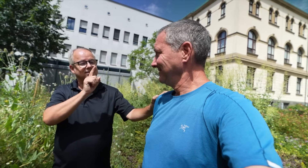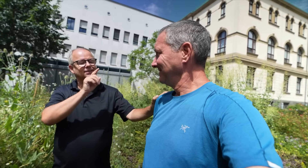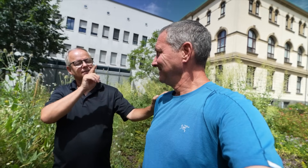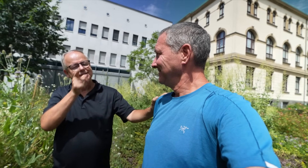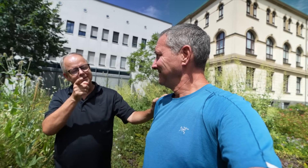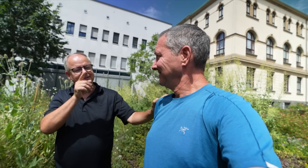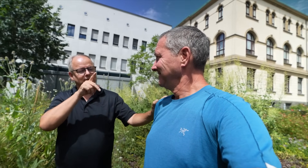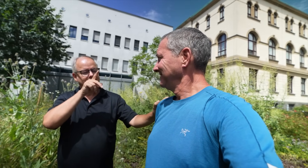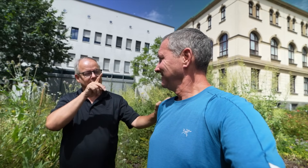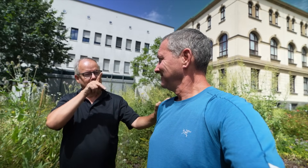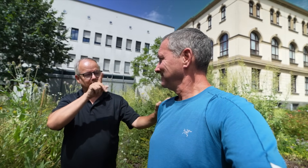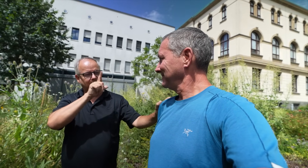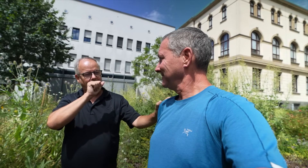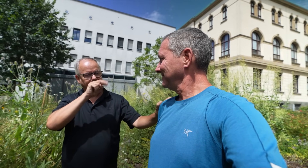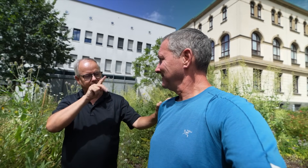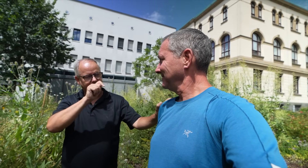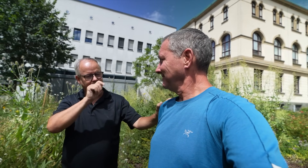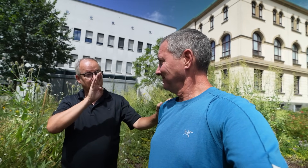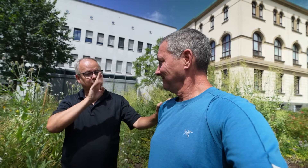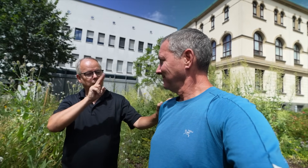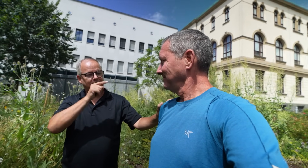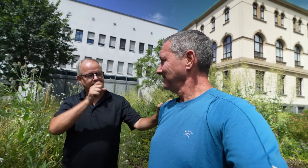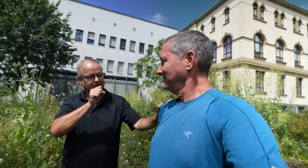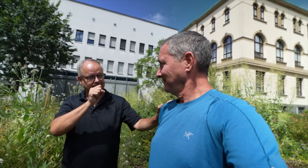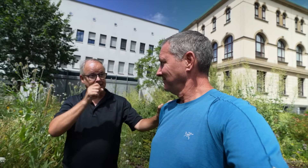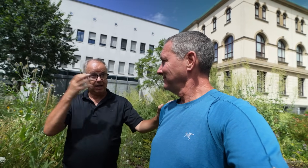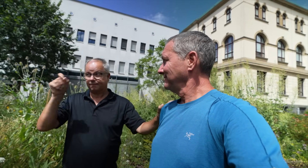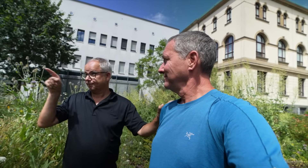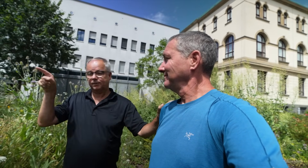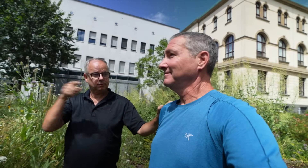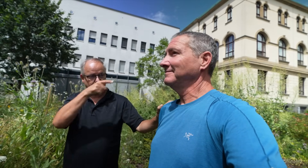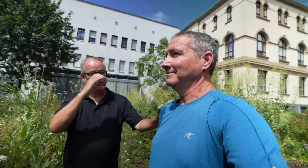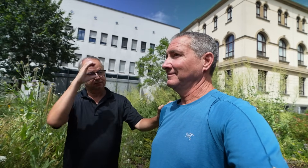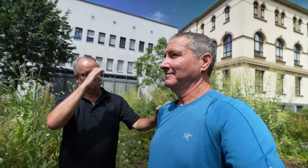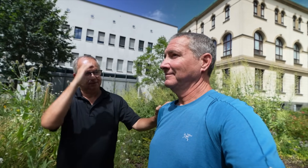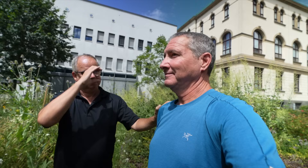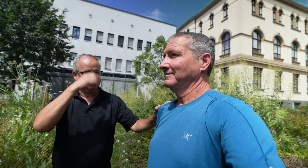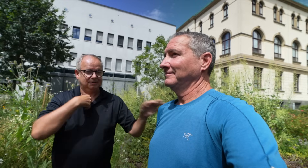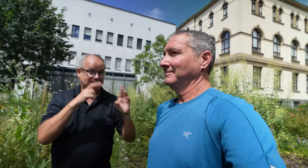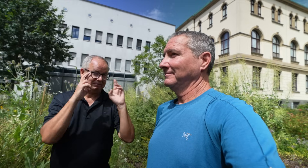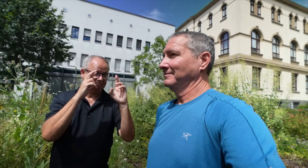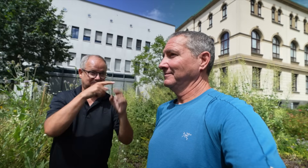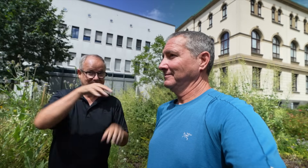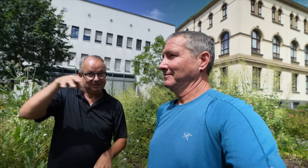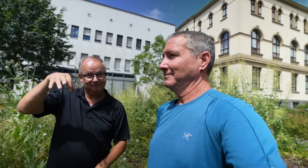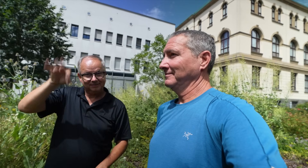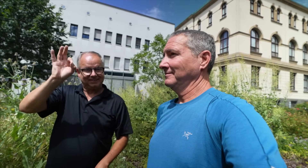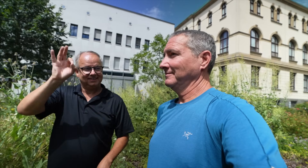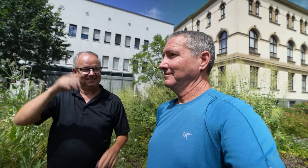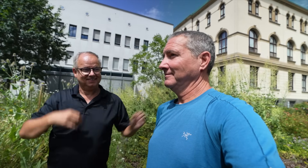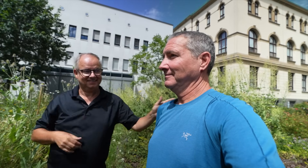However, there are plant bugs over there and I’m hoping you’ll find one!